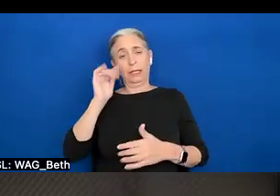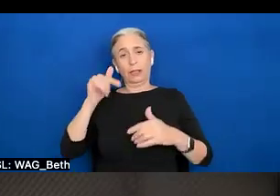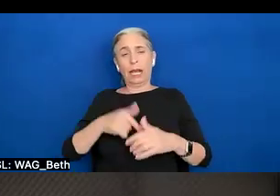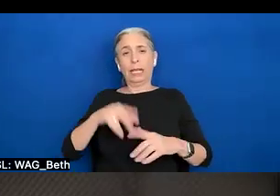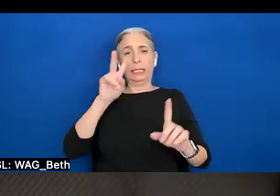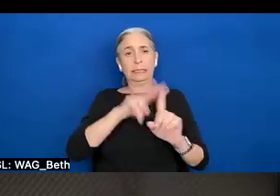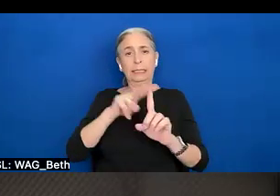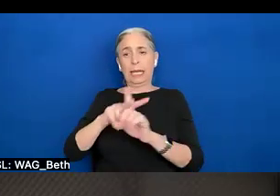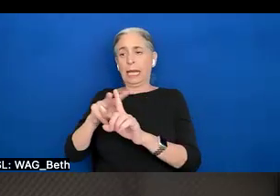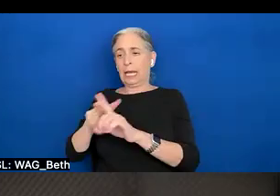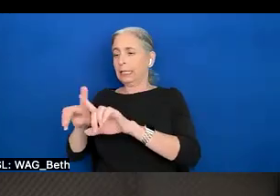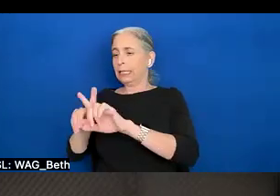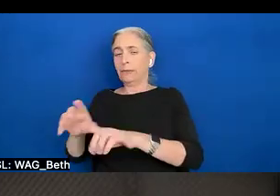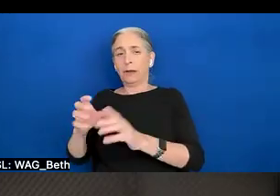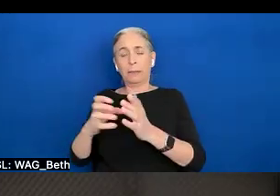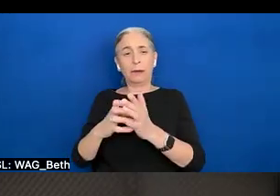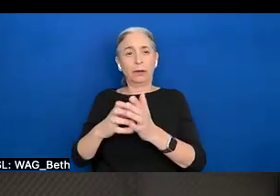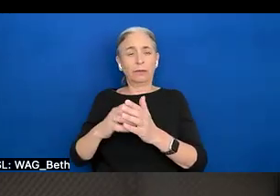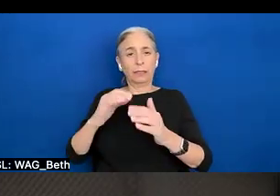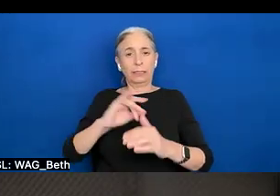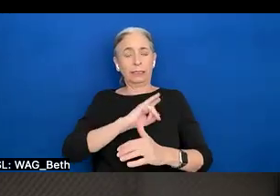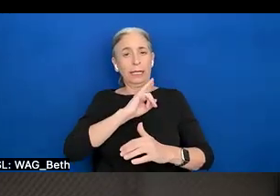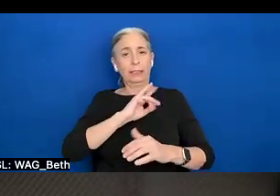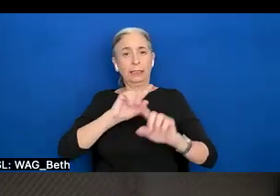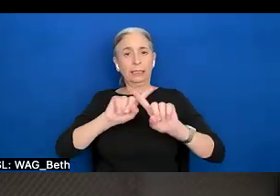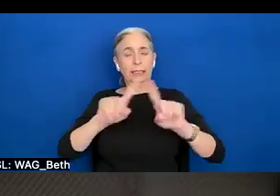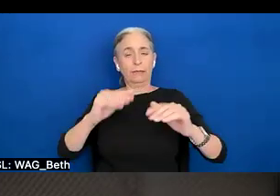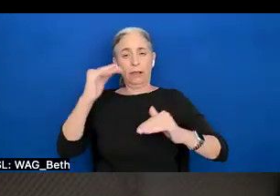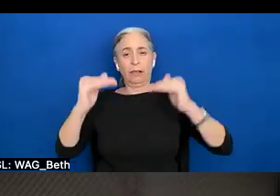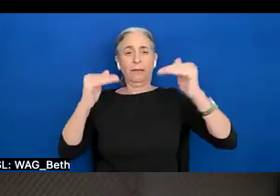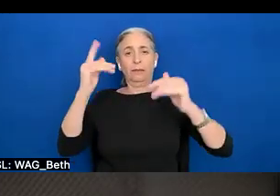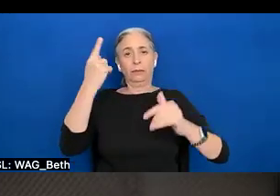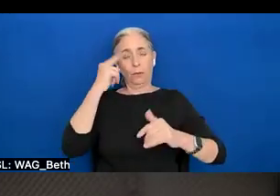different paragraph styles to different levels of titles.